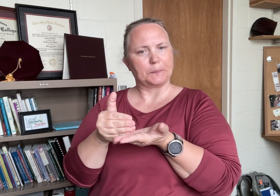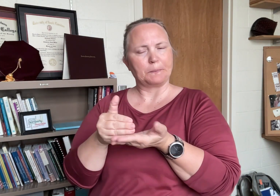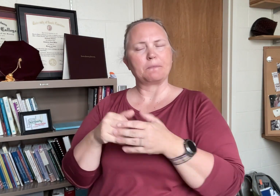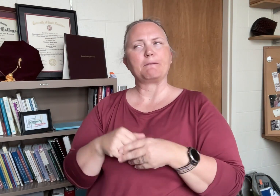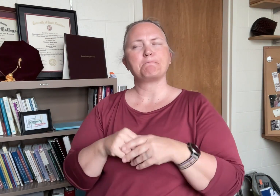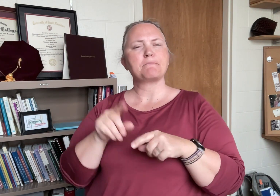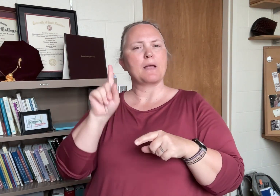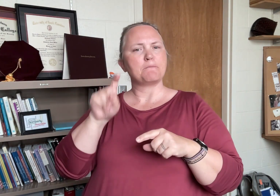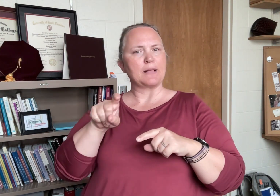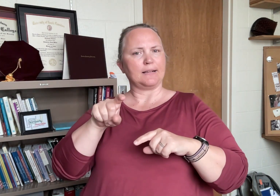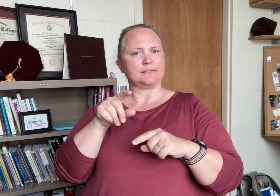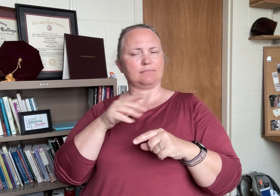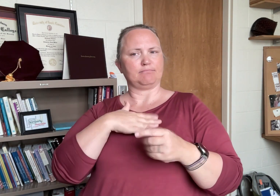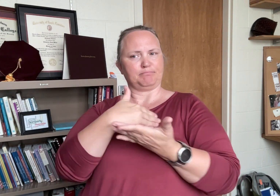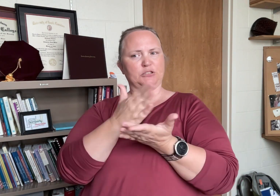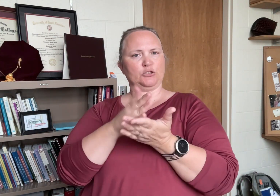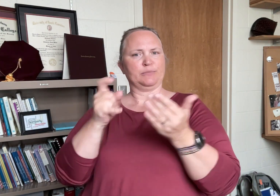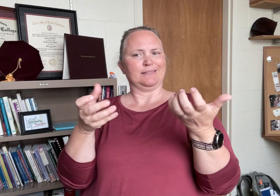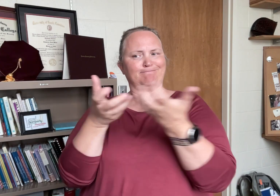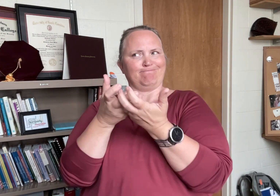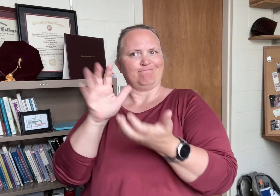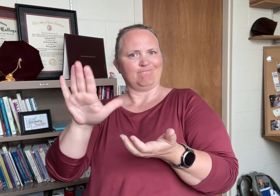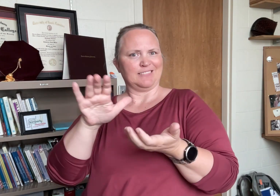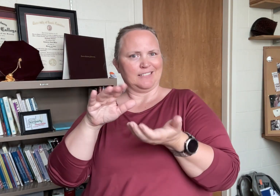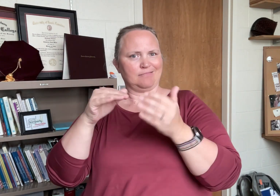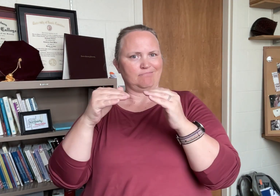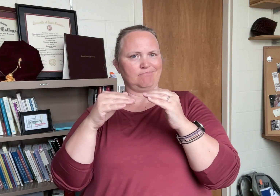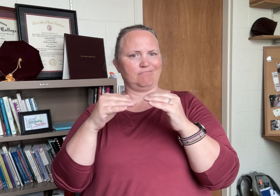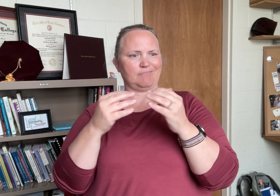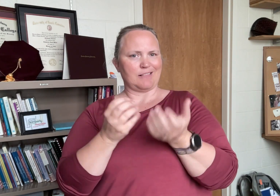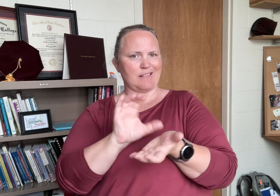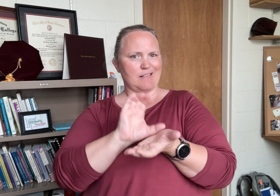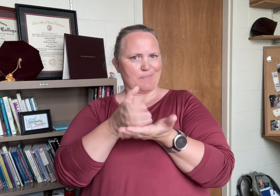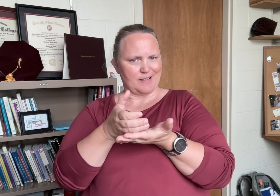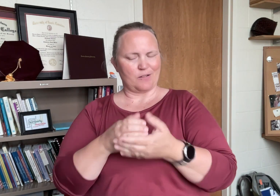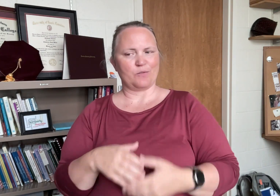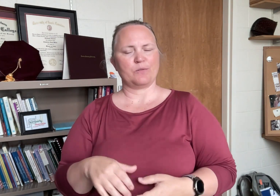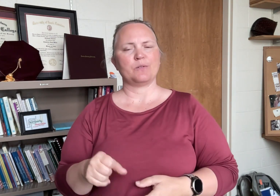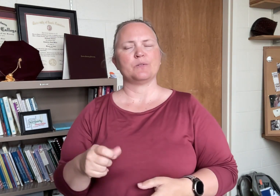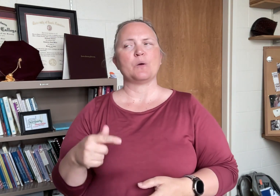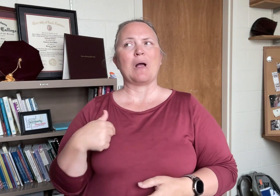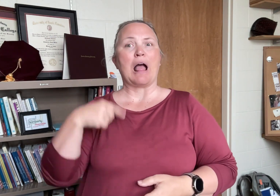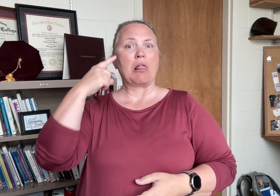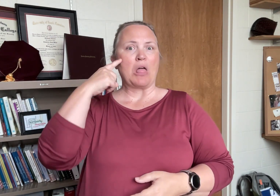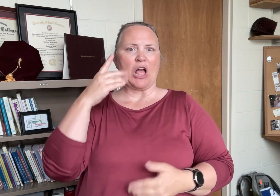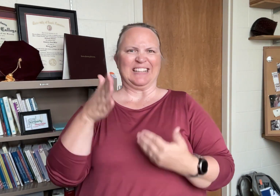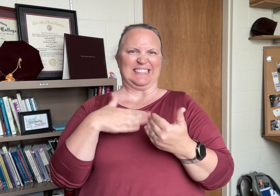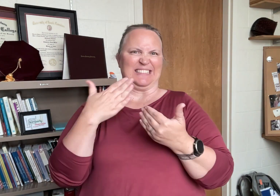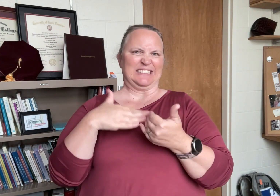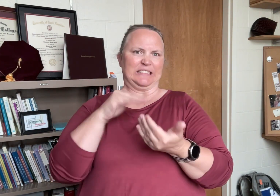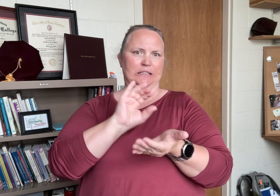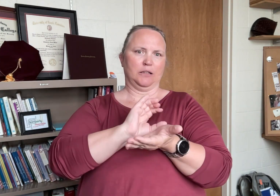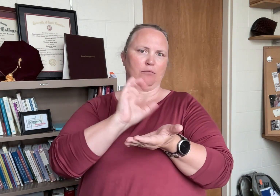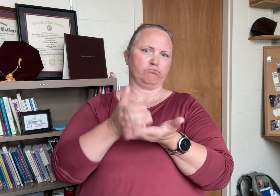And I wanted my budget to match the lowest, um, tier, and I thought it would be easy to fit into that category by including part of